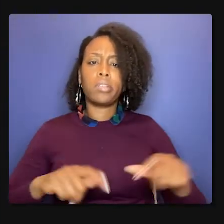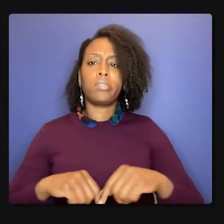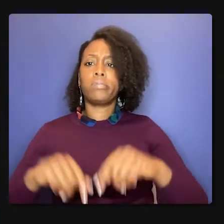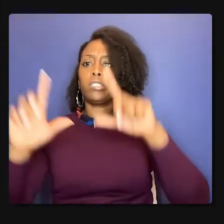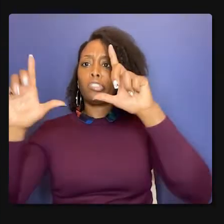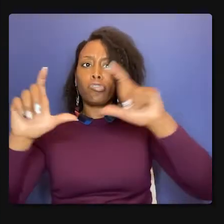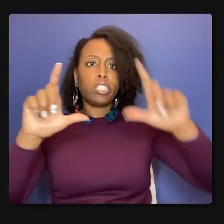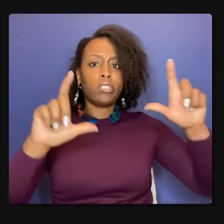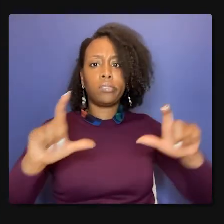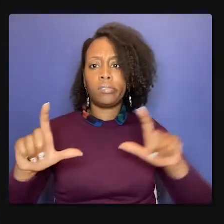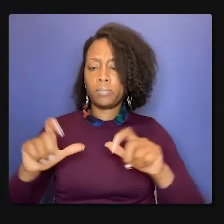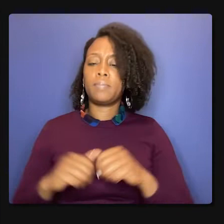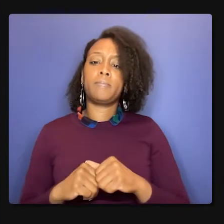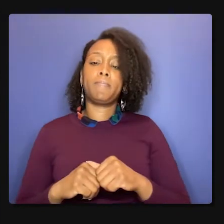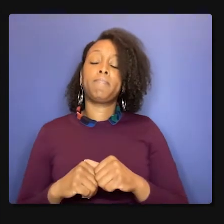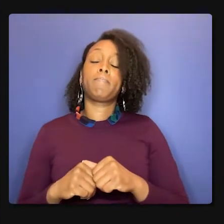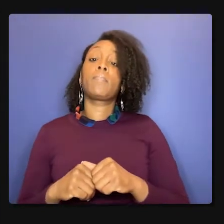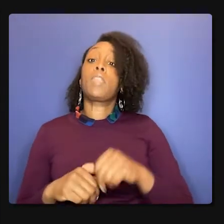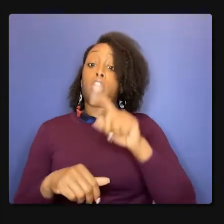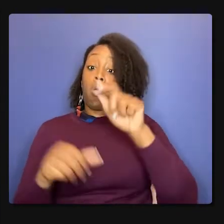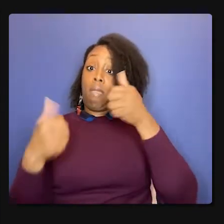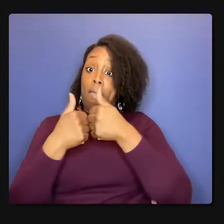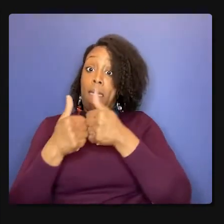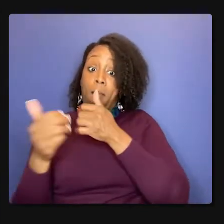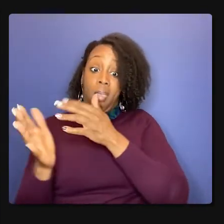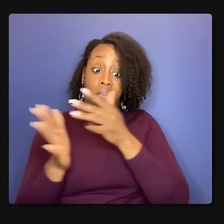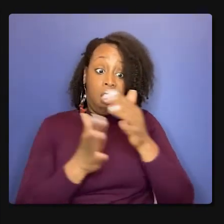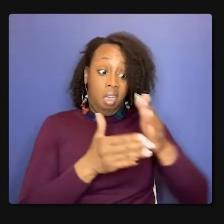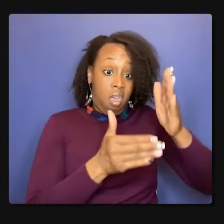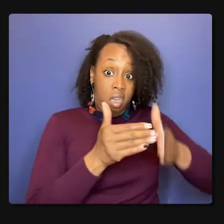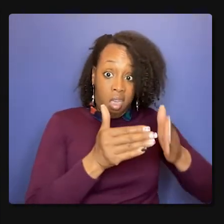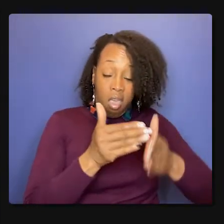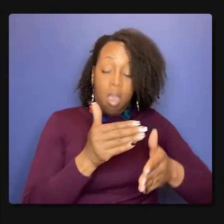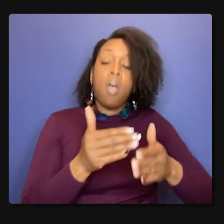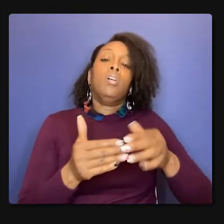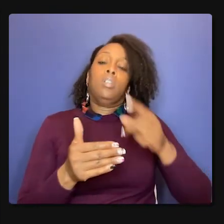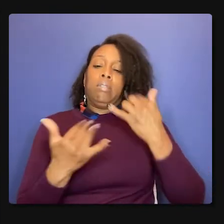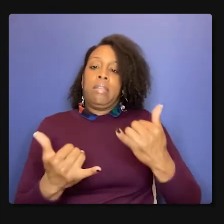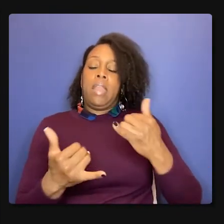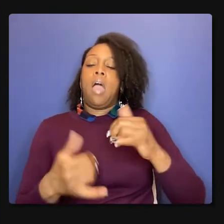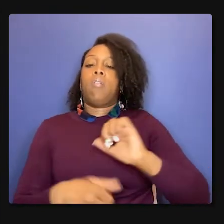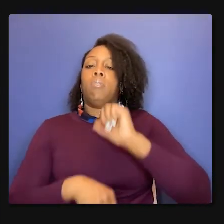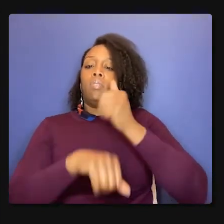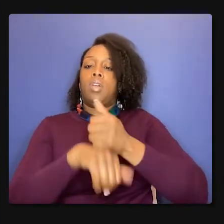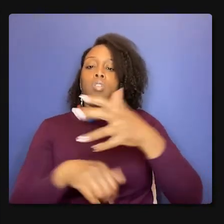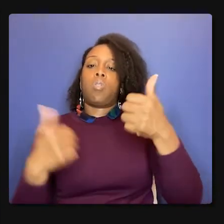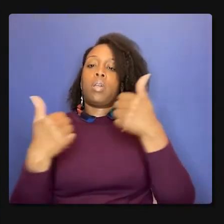When your game is nearing completion, you'll then be ready to start creating your game's Store presence,